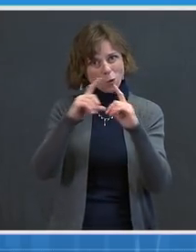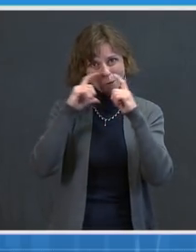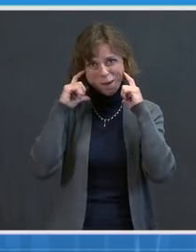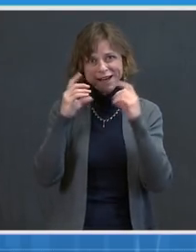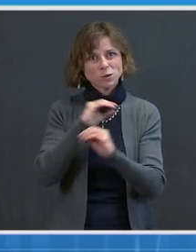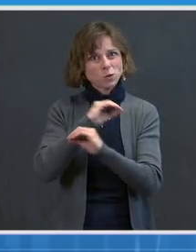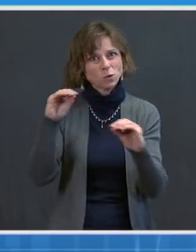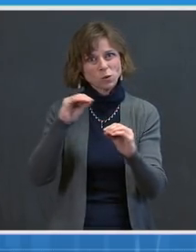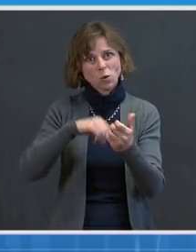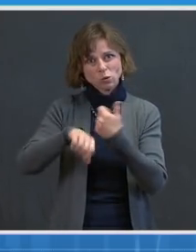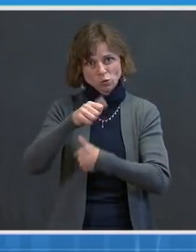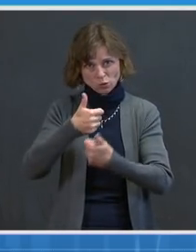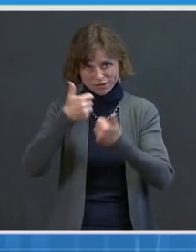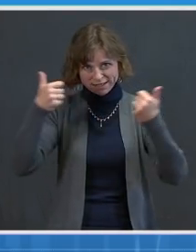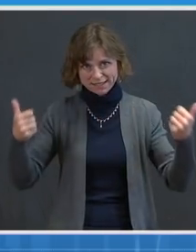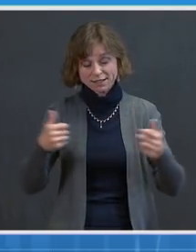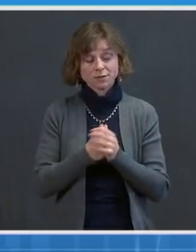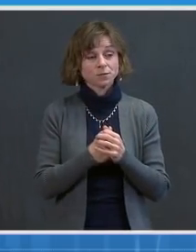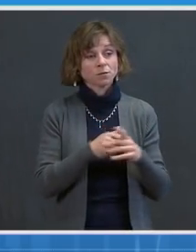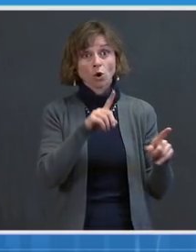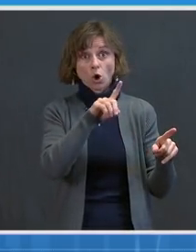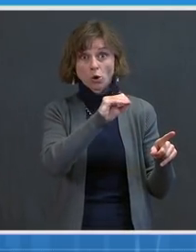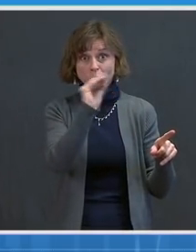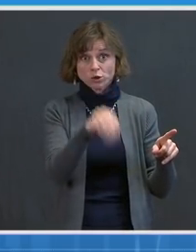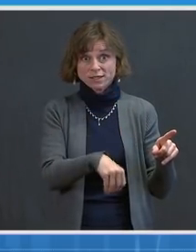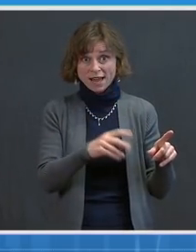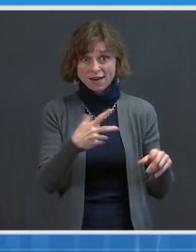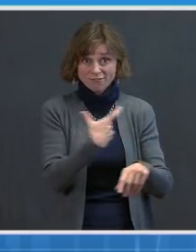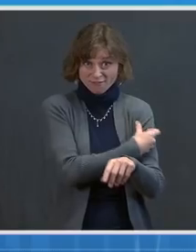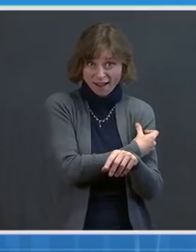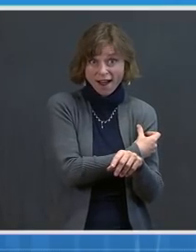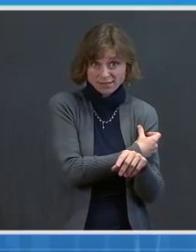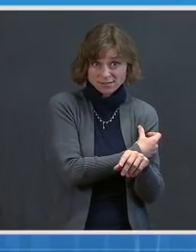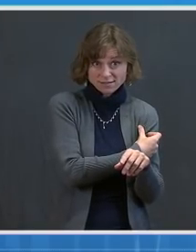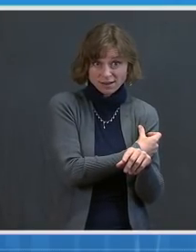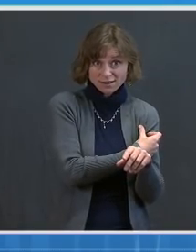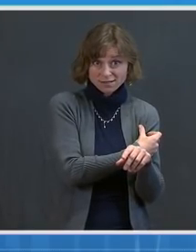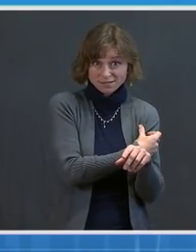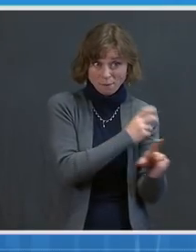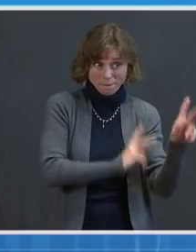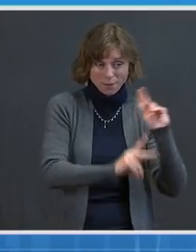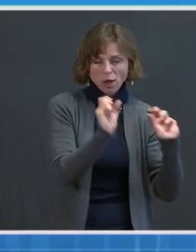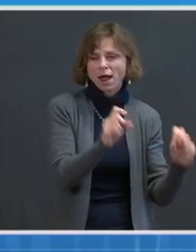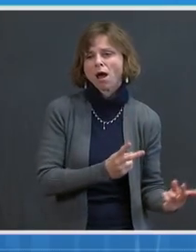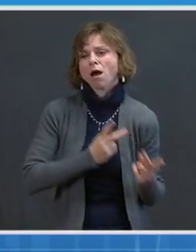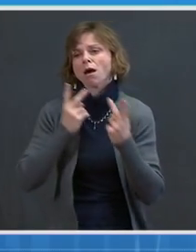that fully vaccinated people can also visit with unvaccinated people from one other household